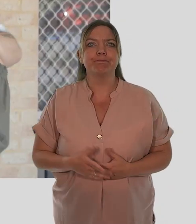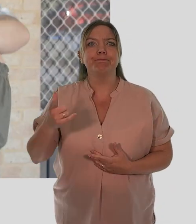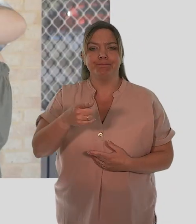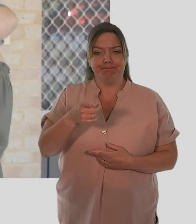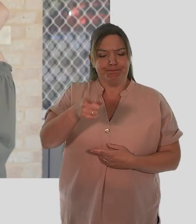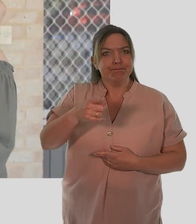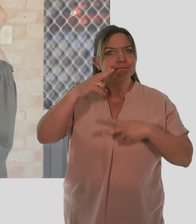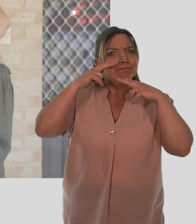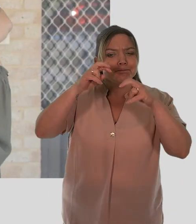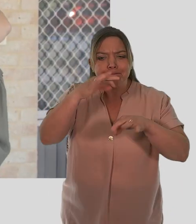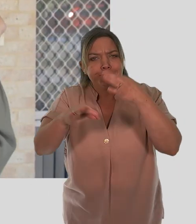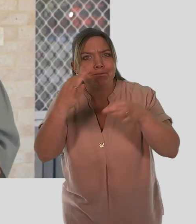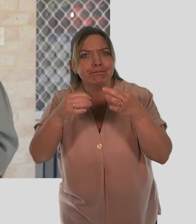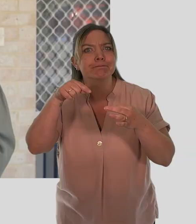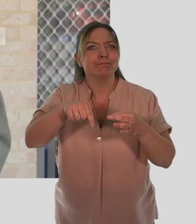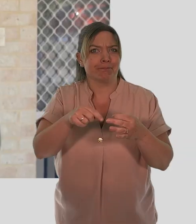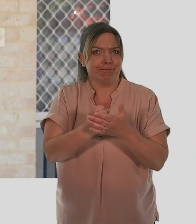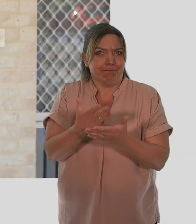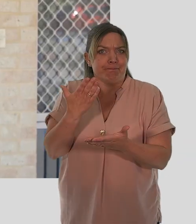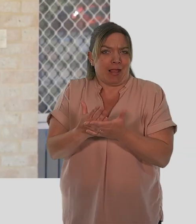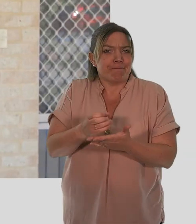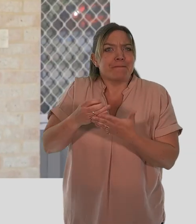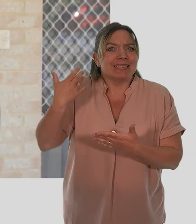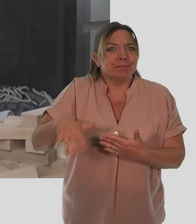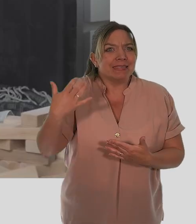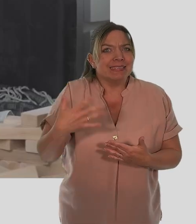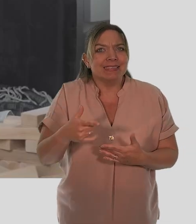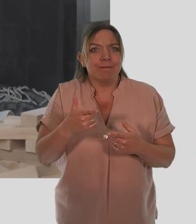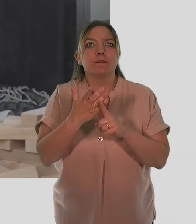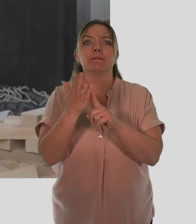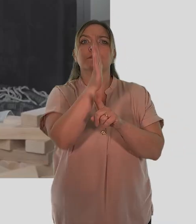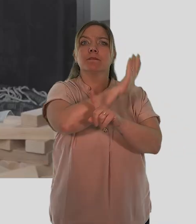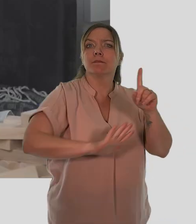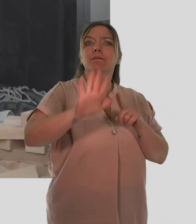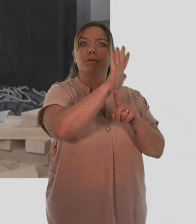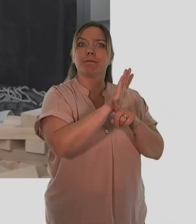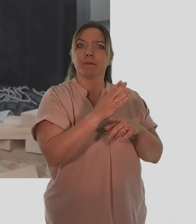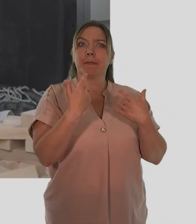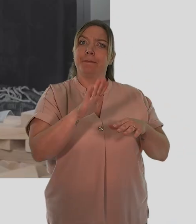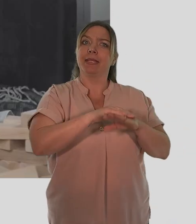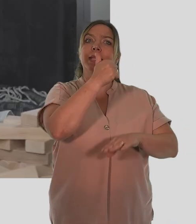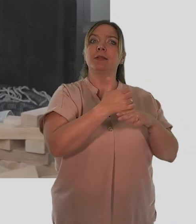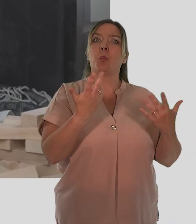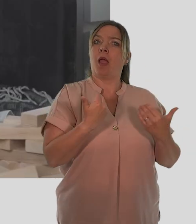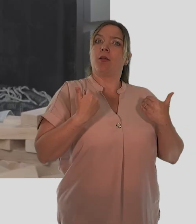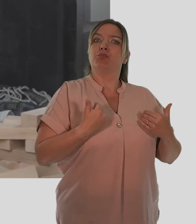that will likely be relevant not only to the region, but also to underserved populations in the UK and US.